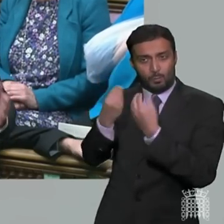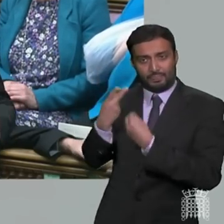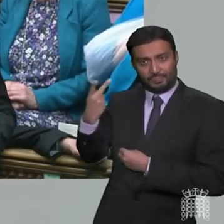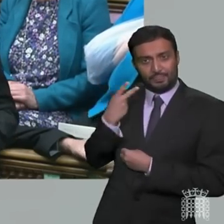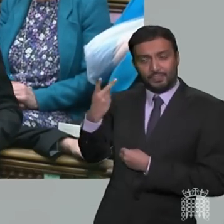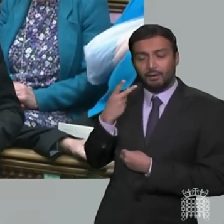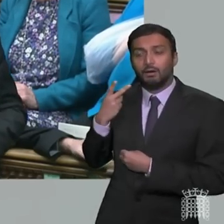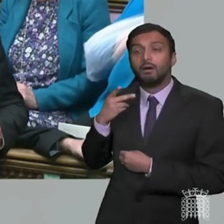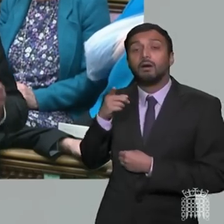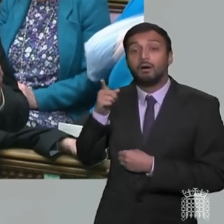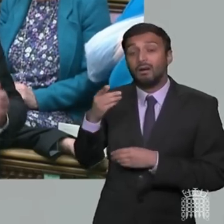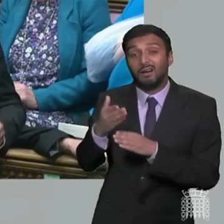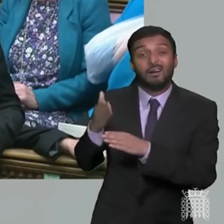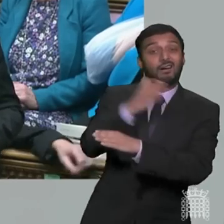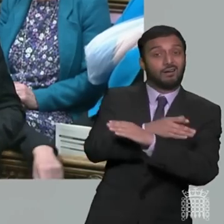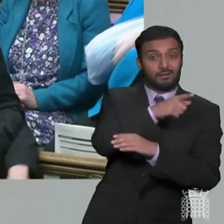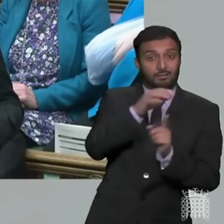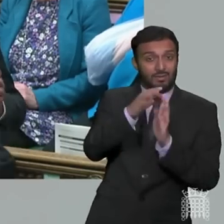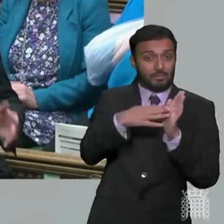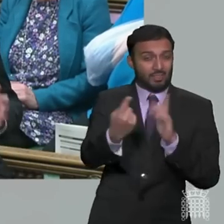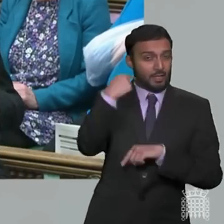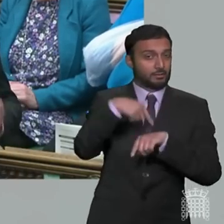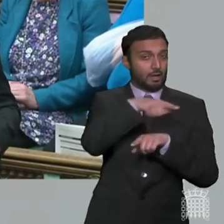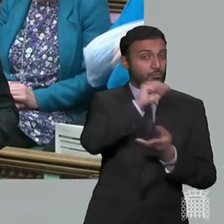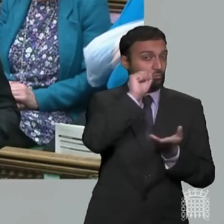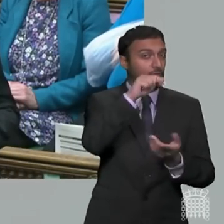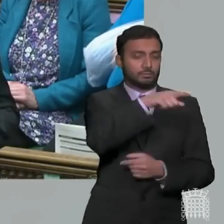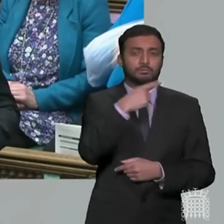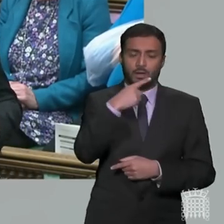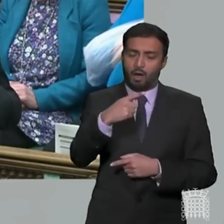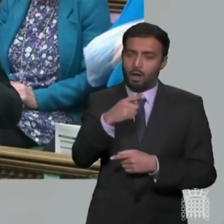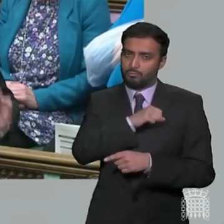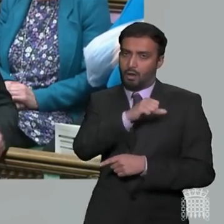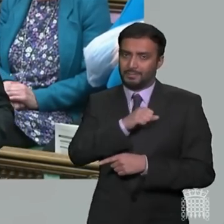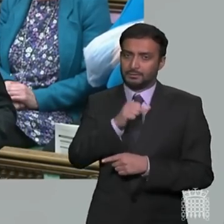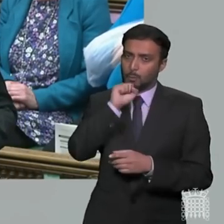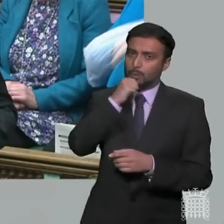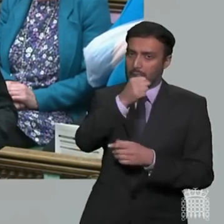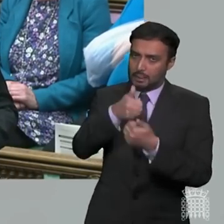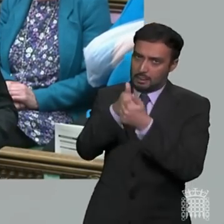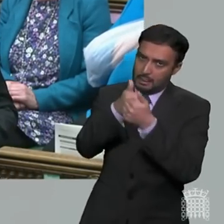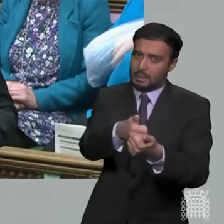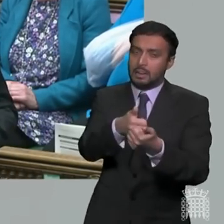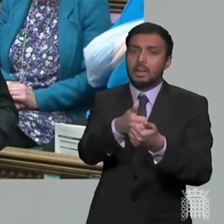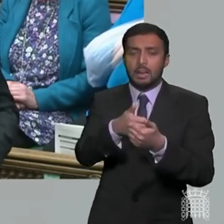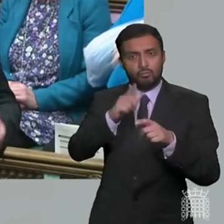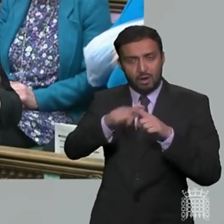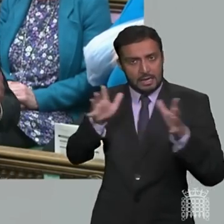then Chancellor, said he would back our campaign every step of the way to get mental health nurses into GP surgeries.